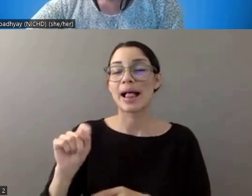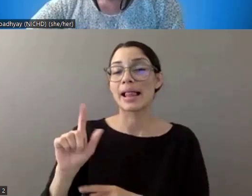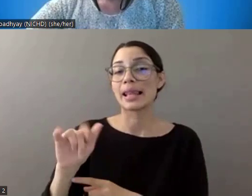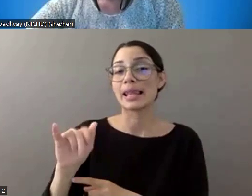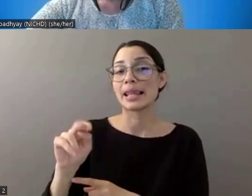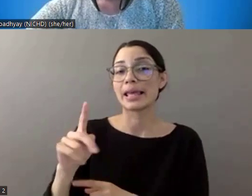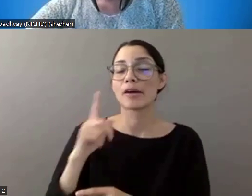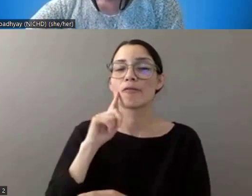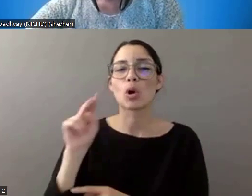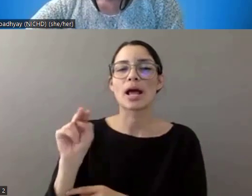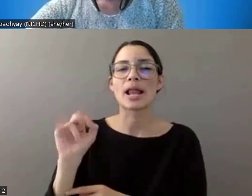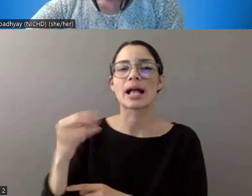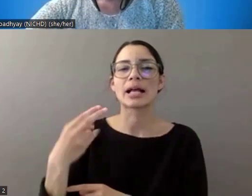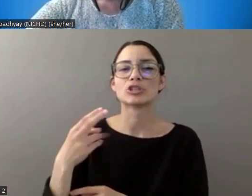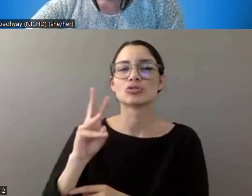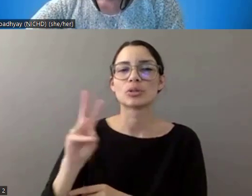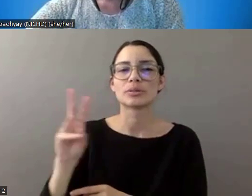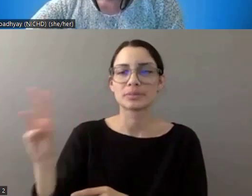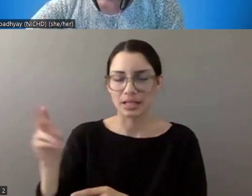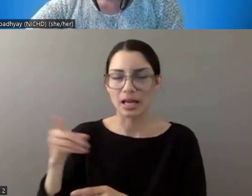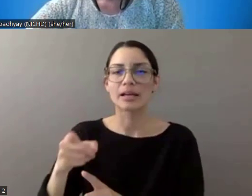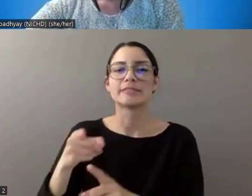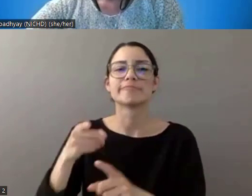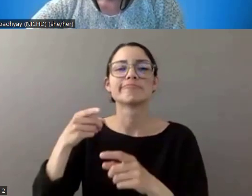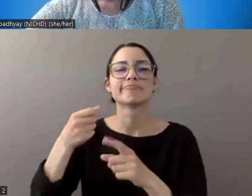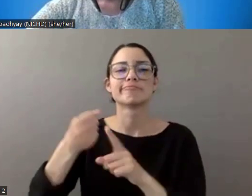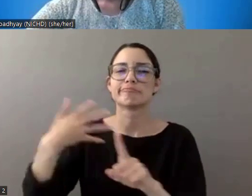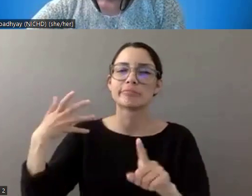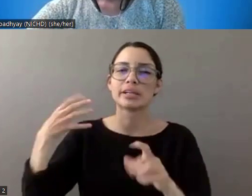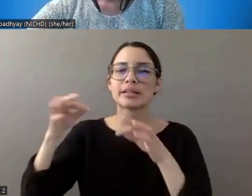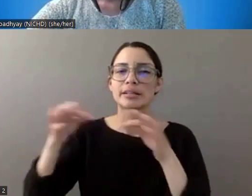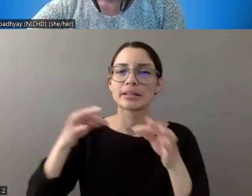where it describes the definition of what a clinical trial is.